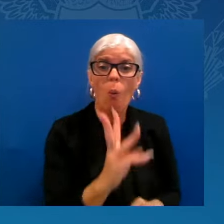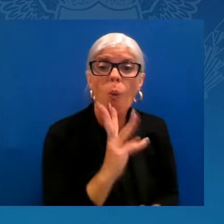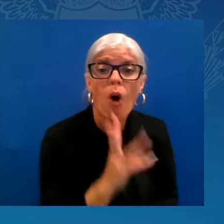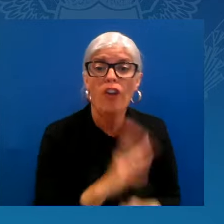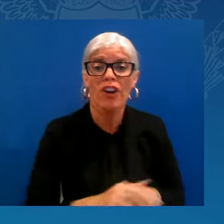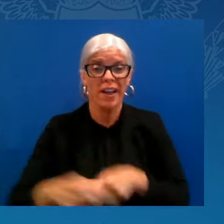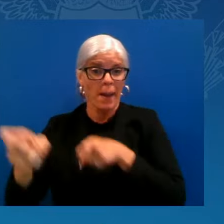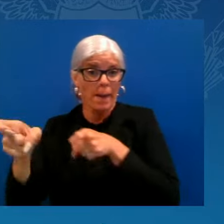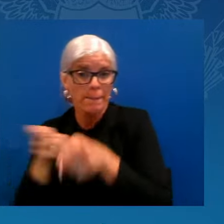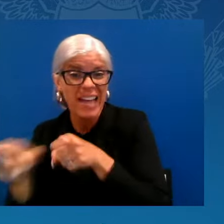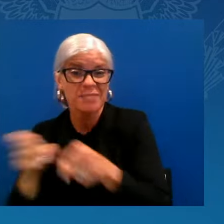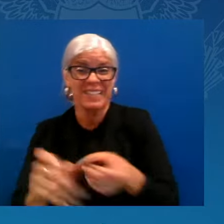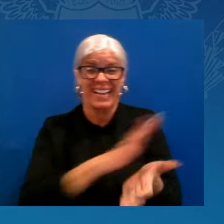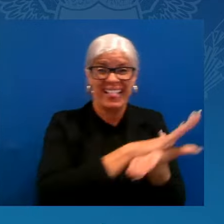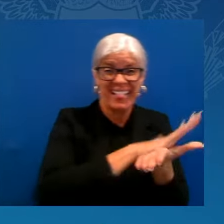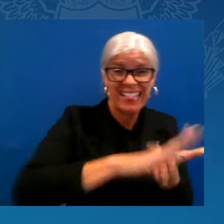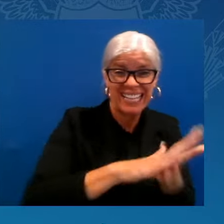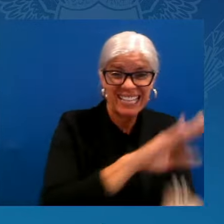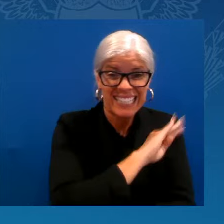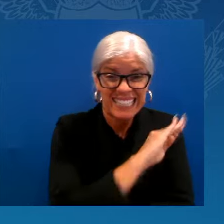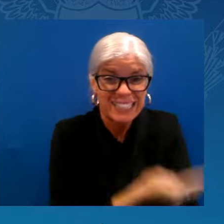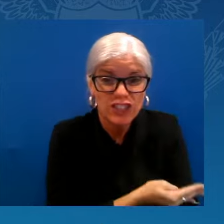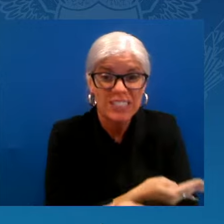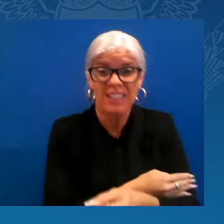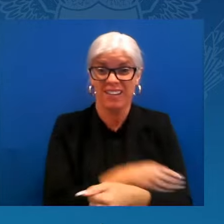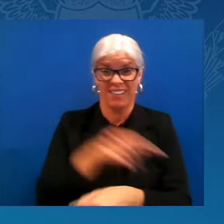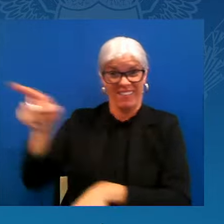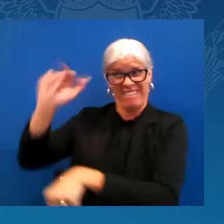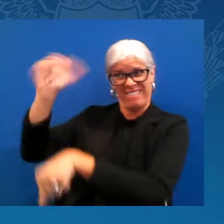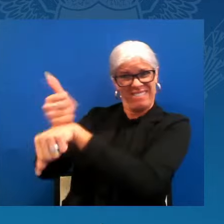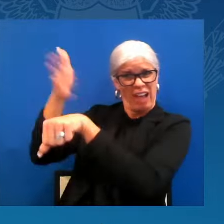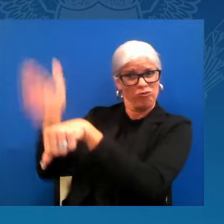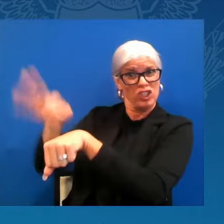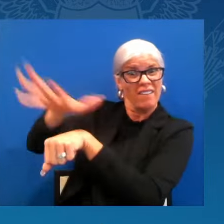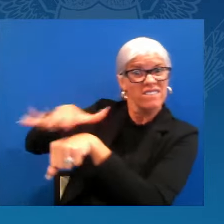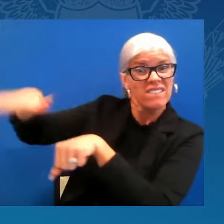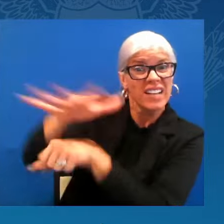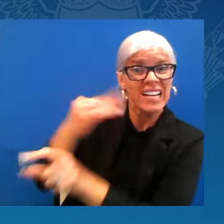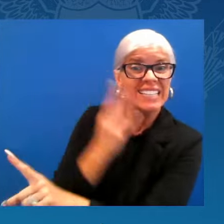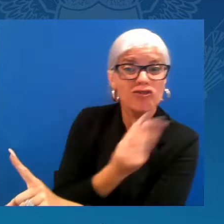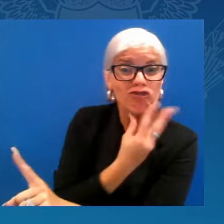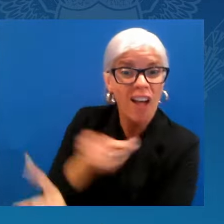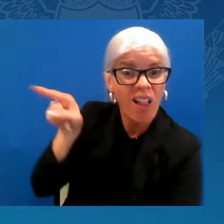The founders of Israel pioneered irrigation techniques